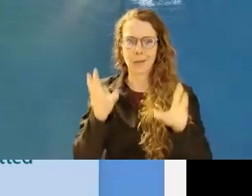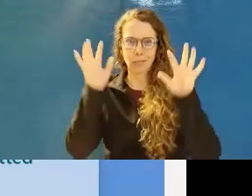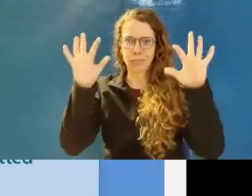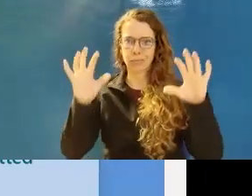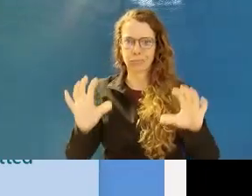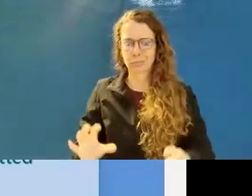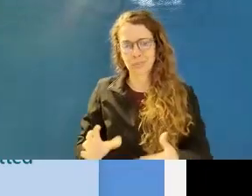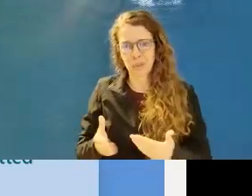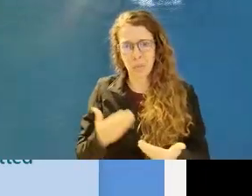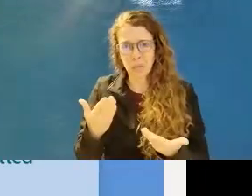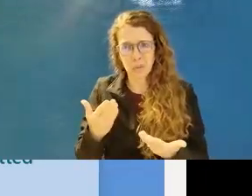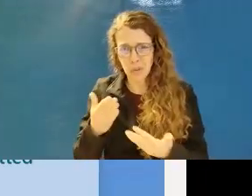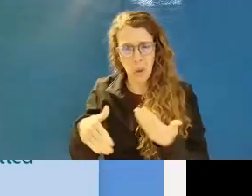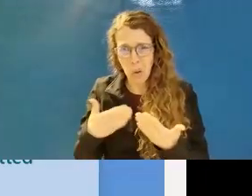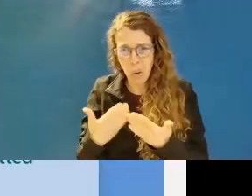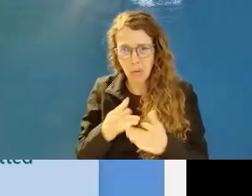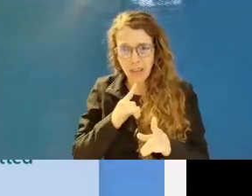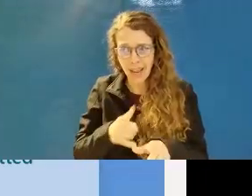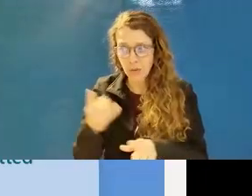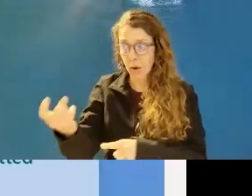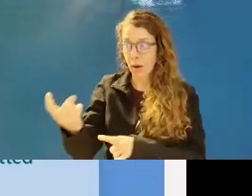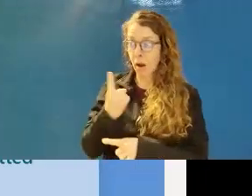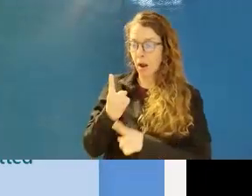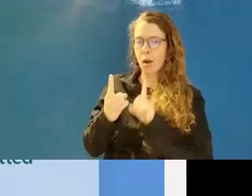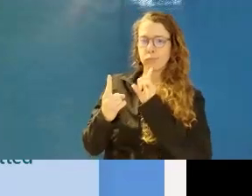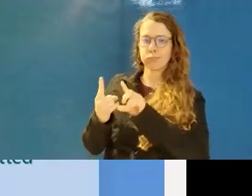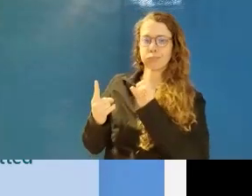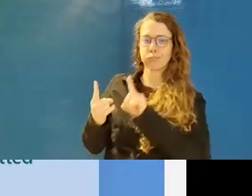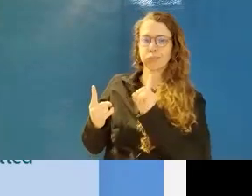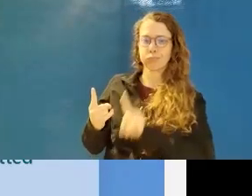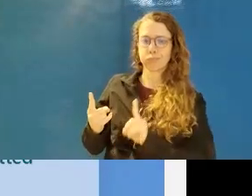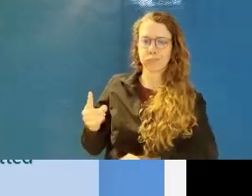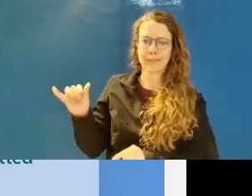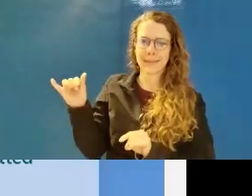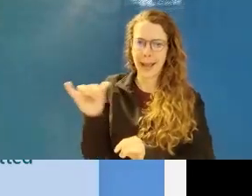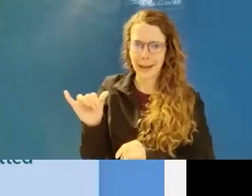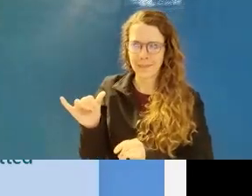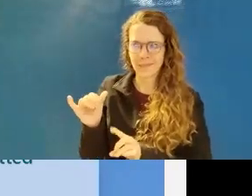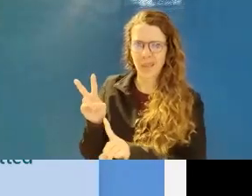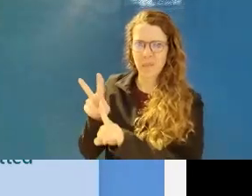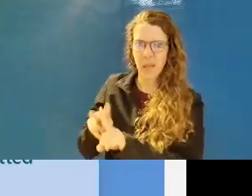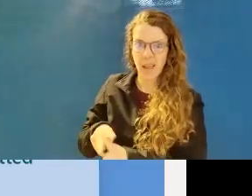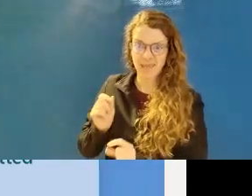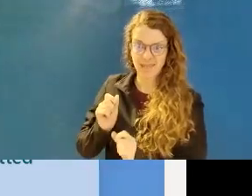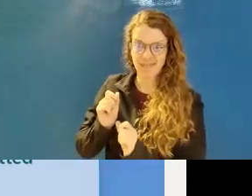nearly every, answer that you get. And it would, you know, pretty much apply to almost anyone.